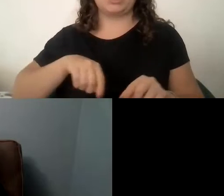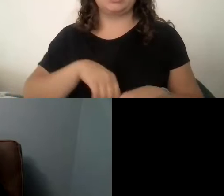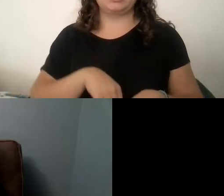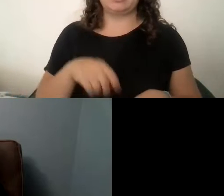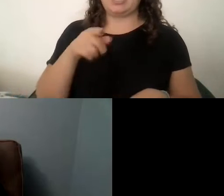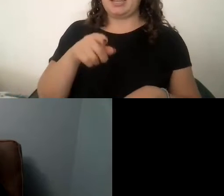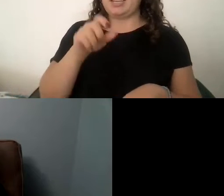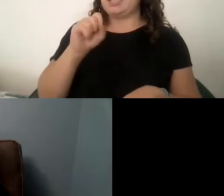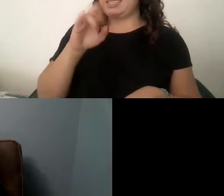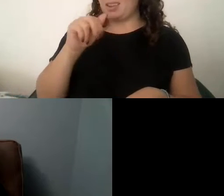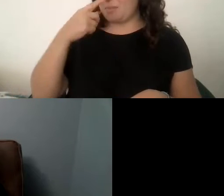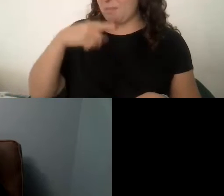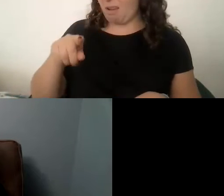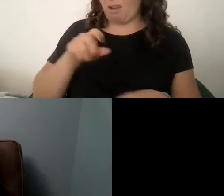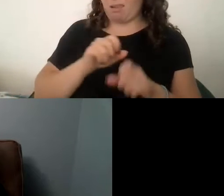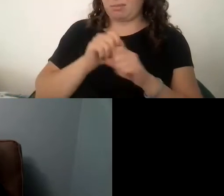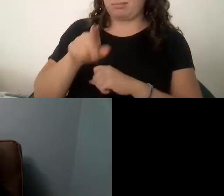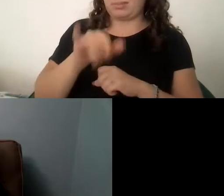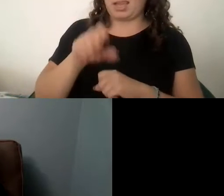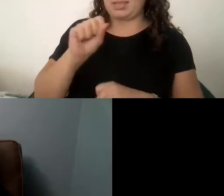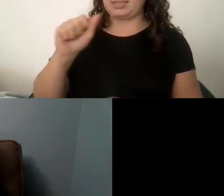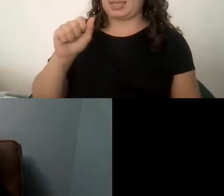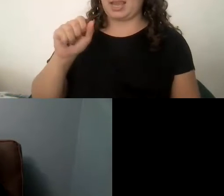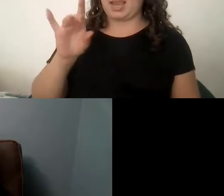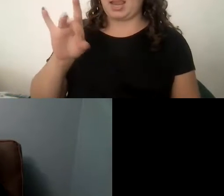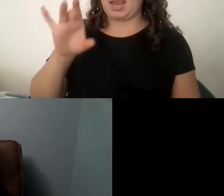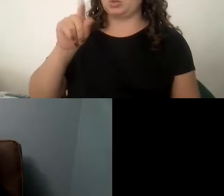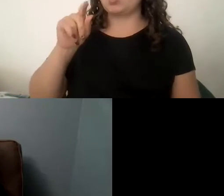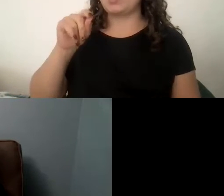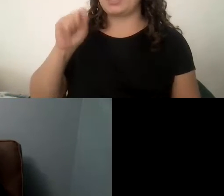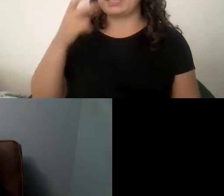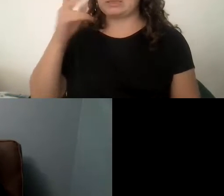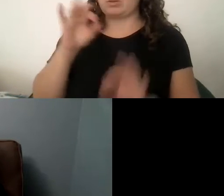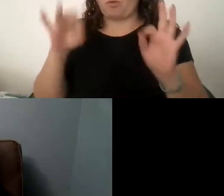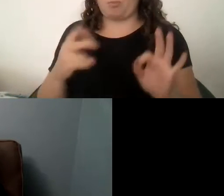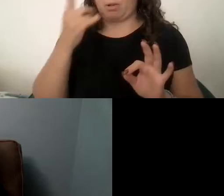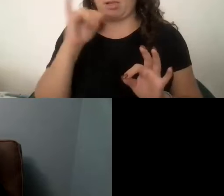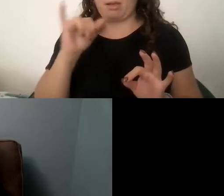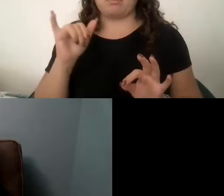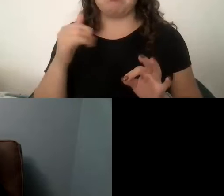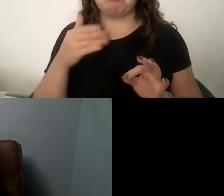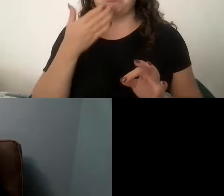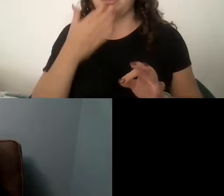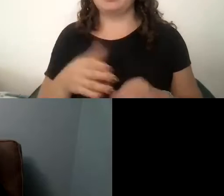to that SSA 820 in the chat in case people want to see what it looks like, that would be great.